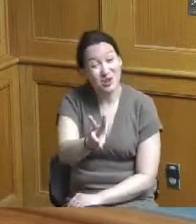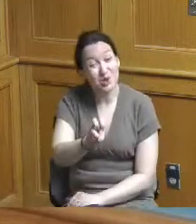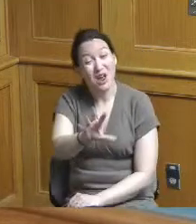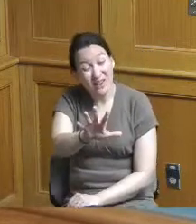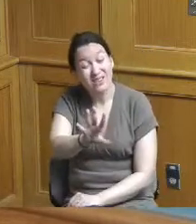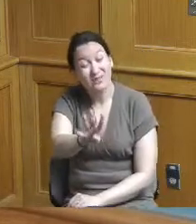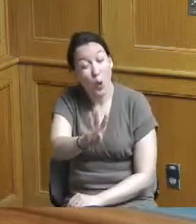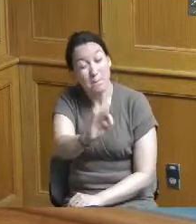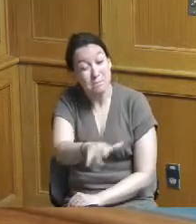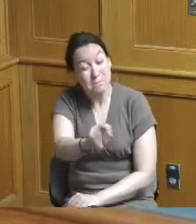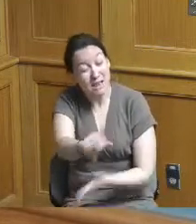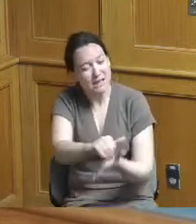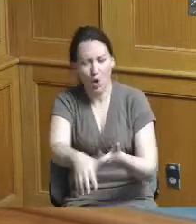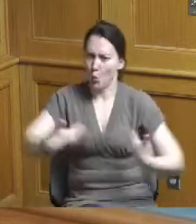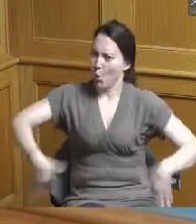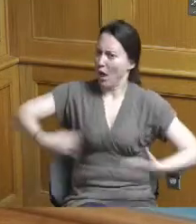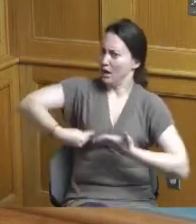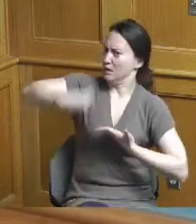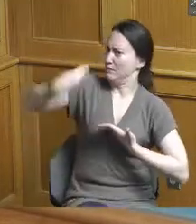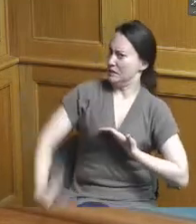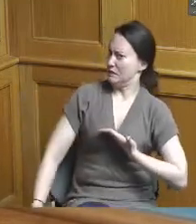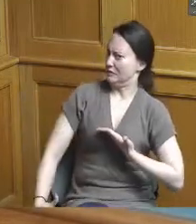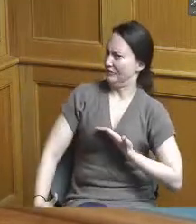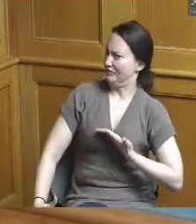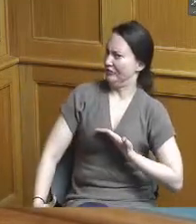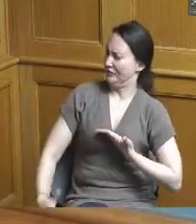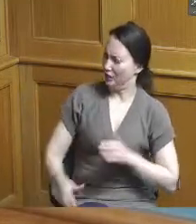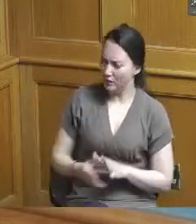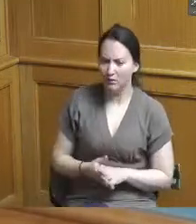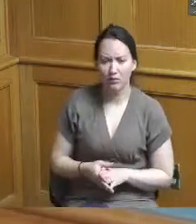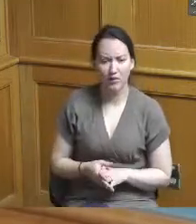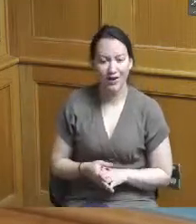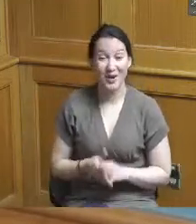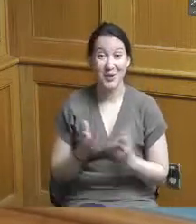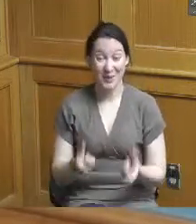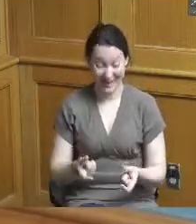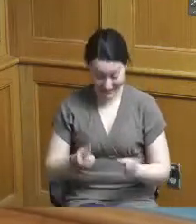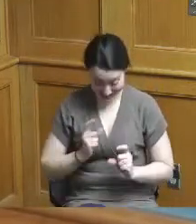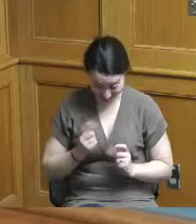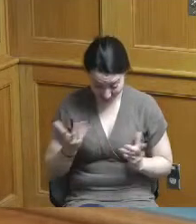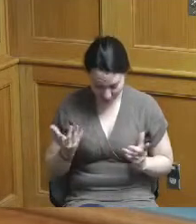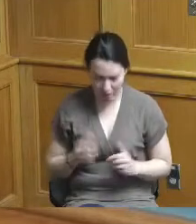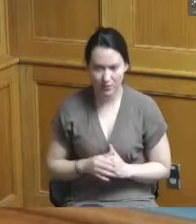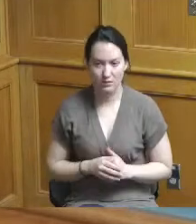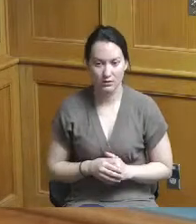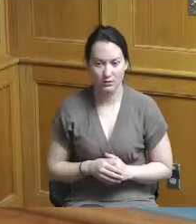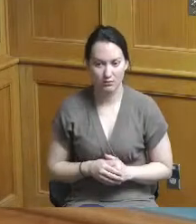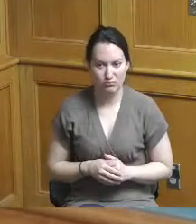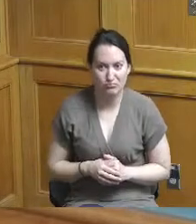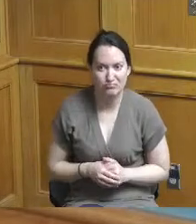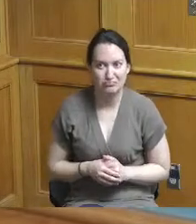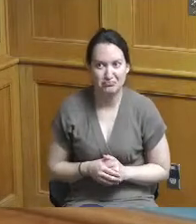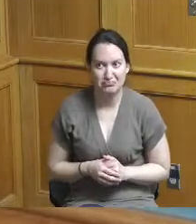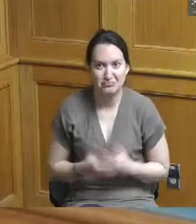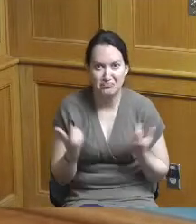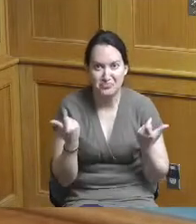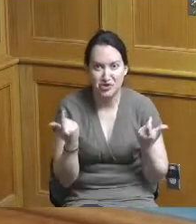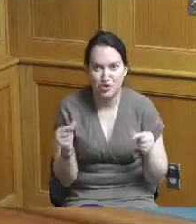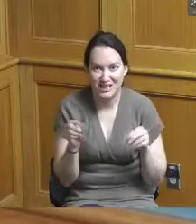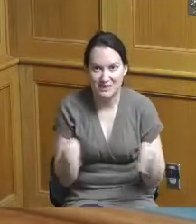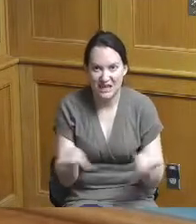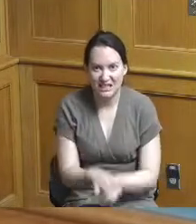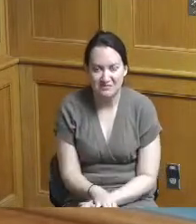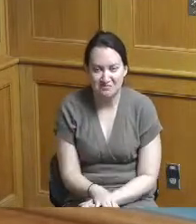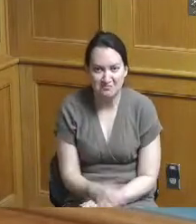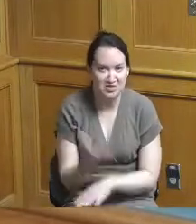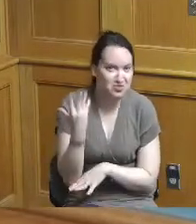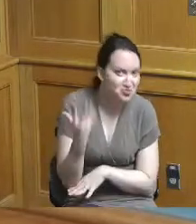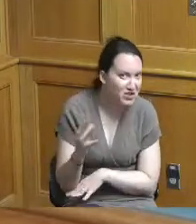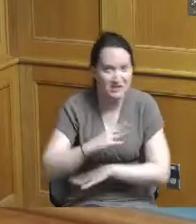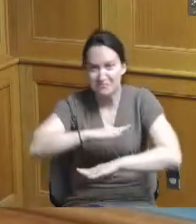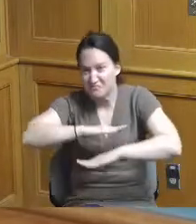million dollars it's very expensive to all we're going to get is some green space that's where